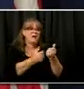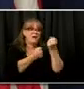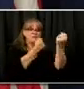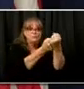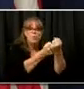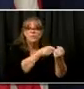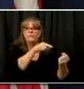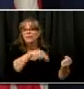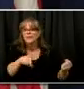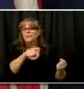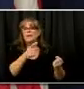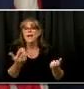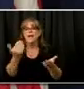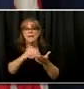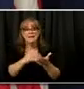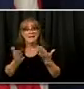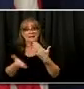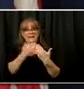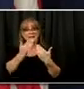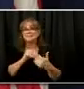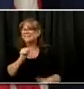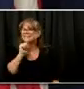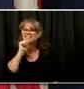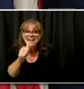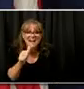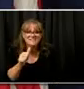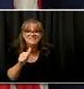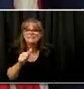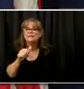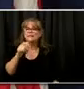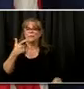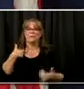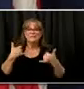to strive to find and then support those families and then i mentioned earlier